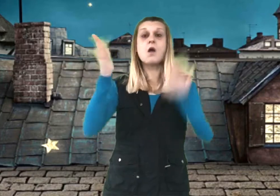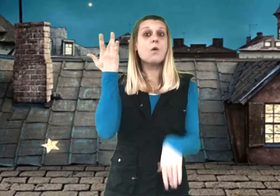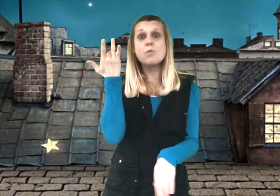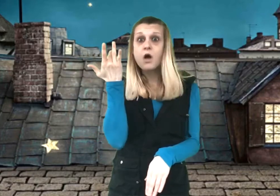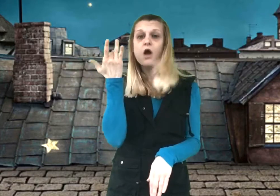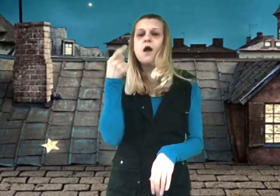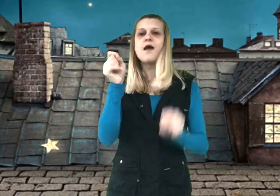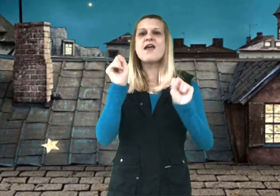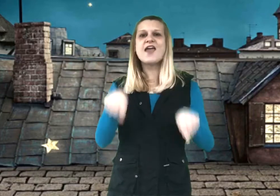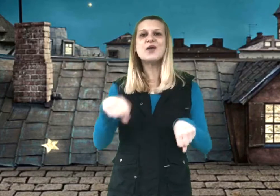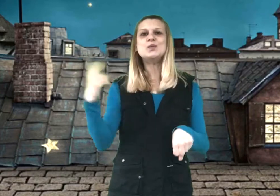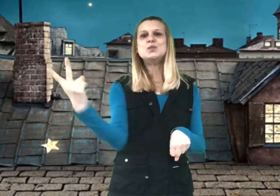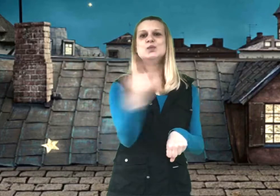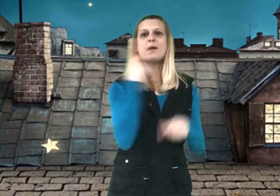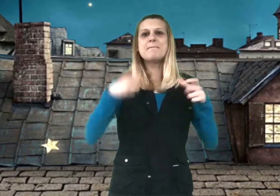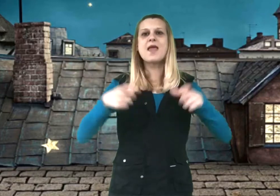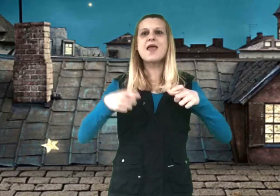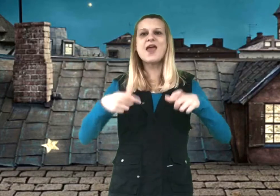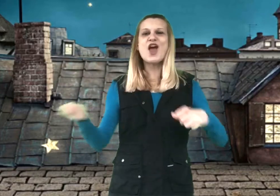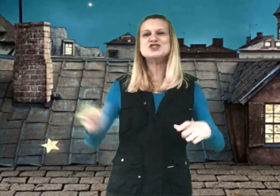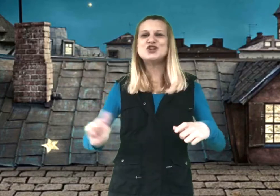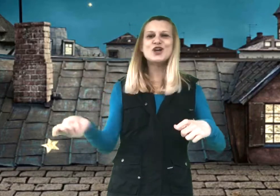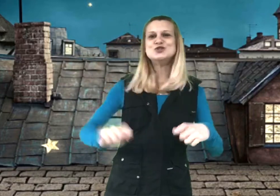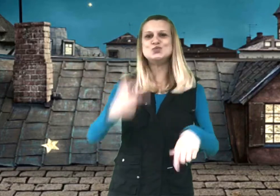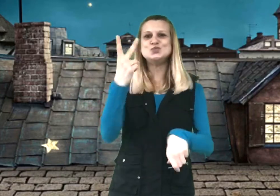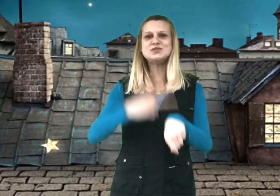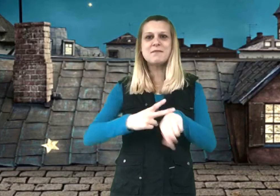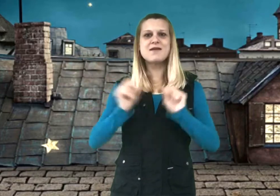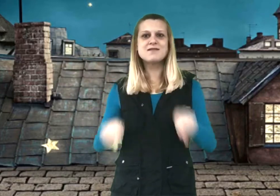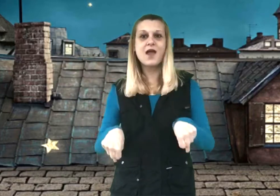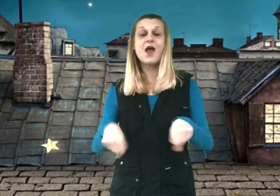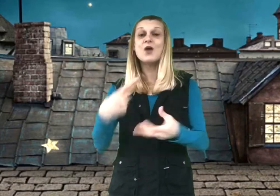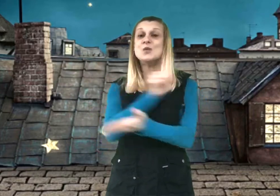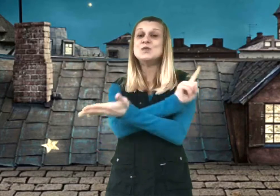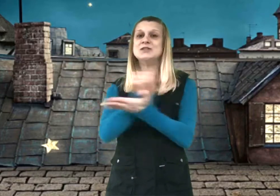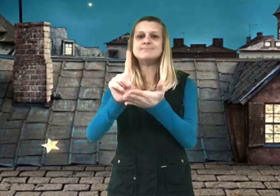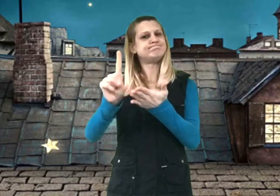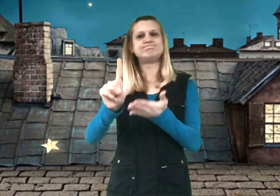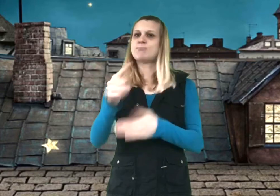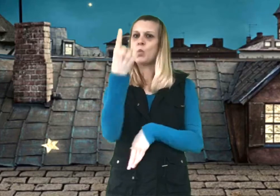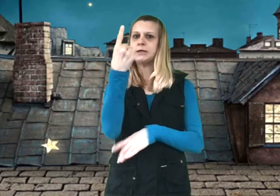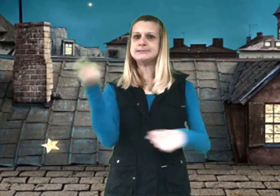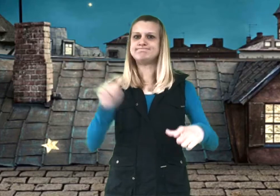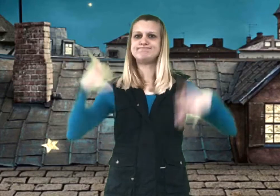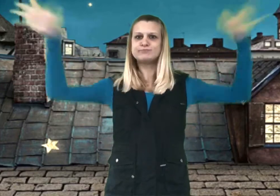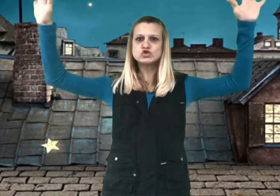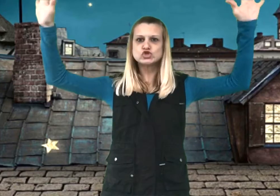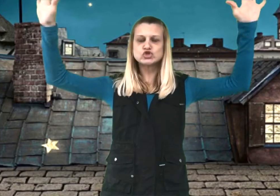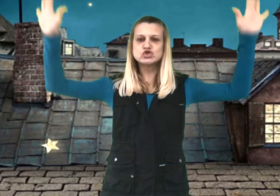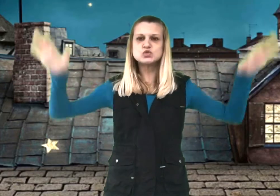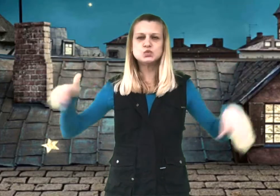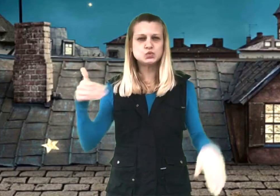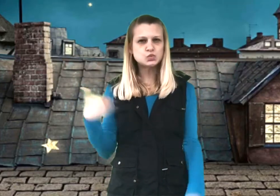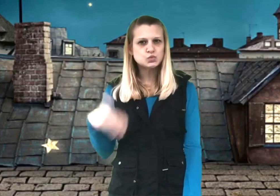because then, although they had exactly the same, everyone was allowed a second helping.